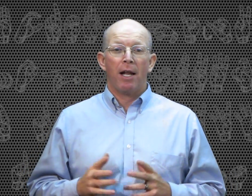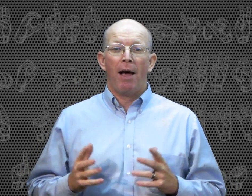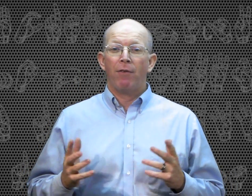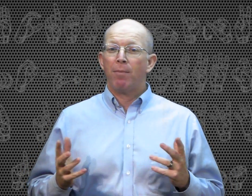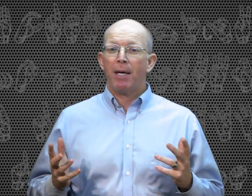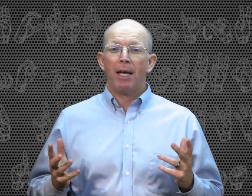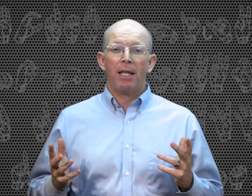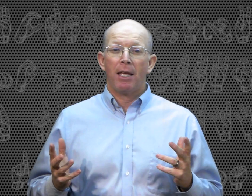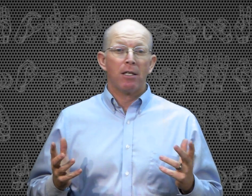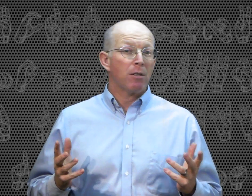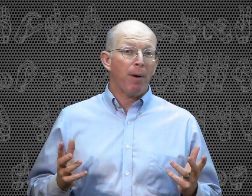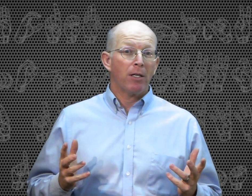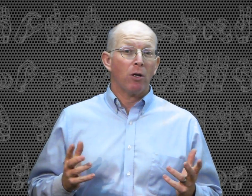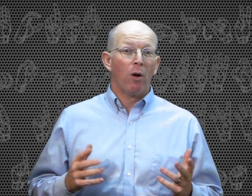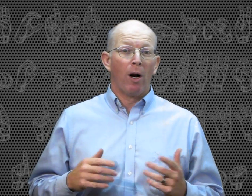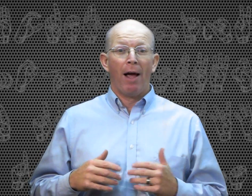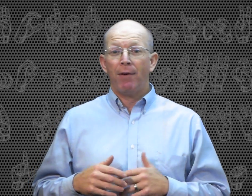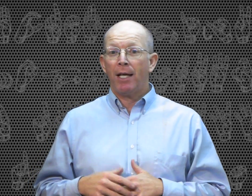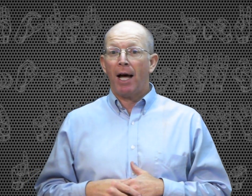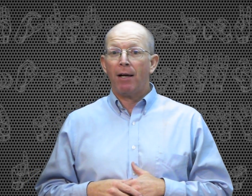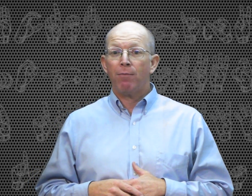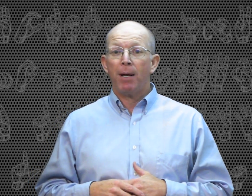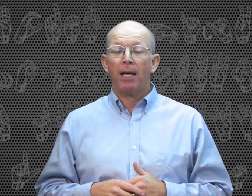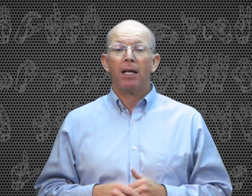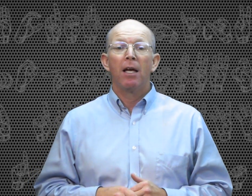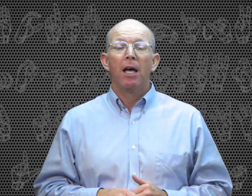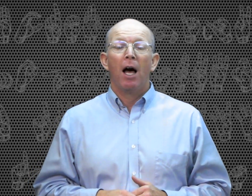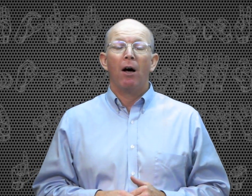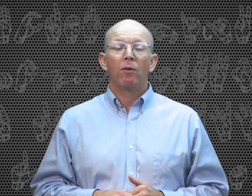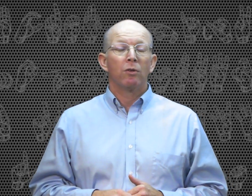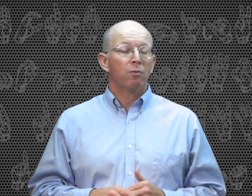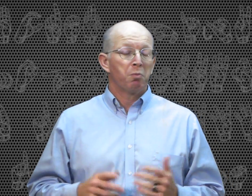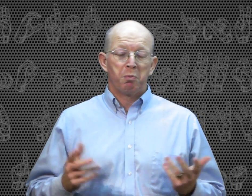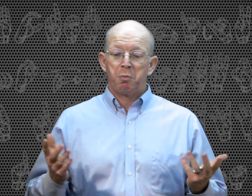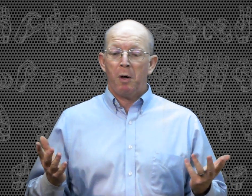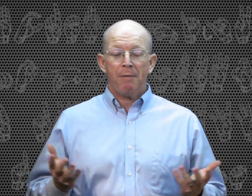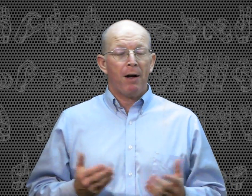It doesn’t have to be anything special or have any kind of meaning.